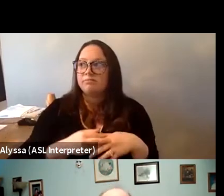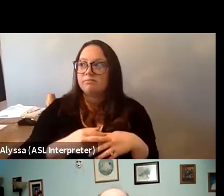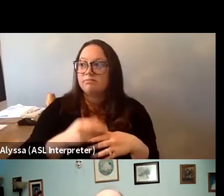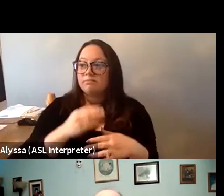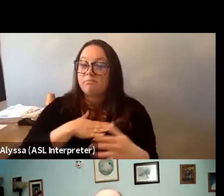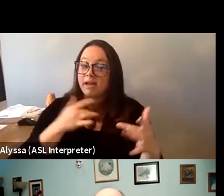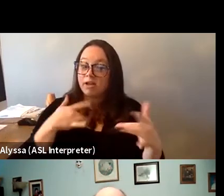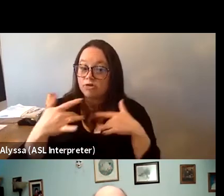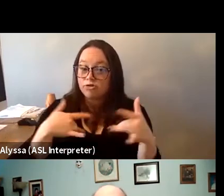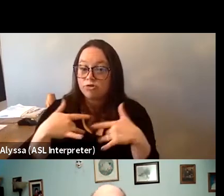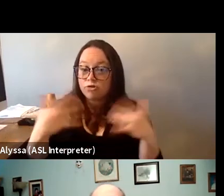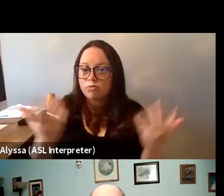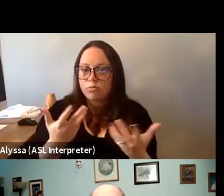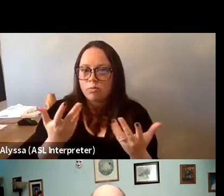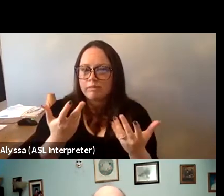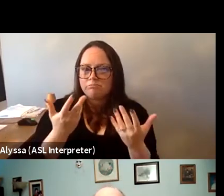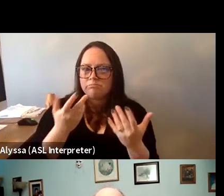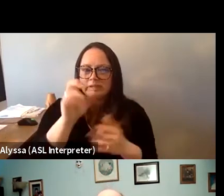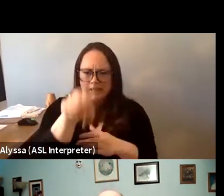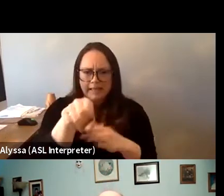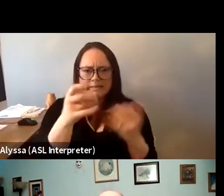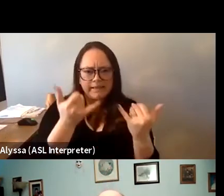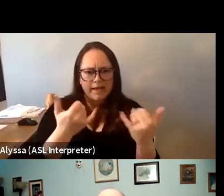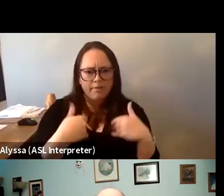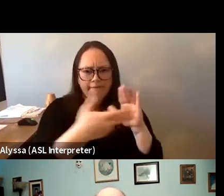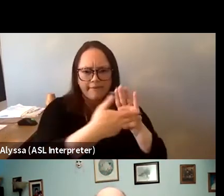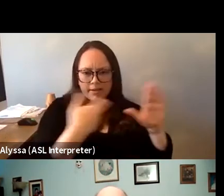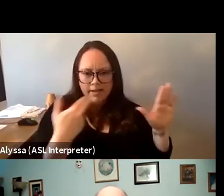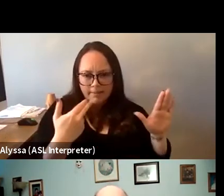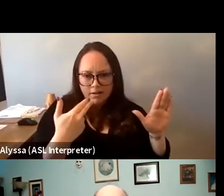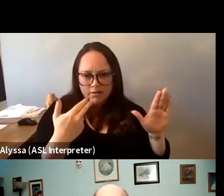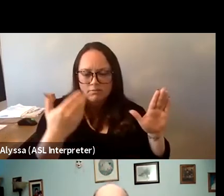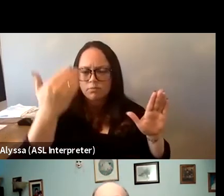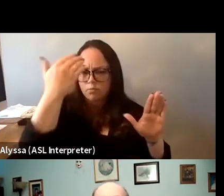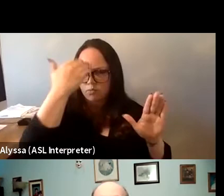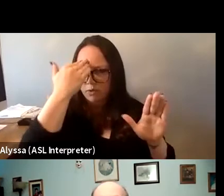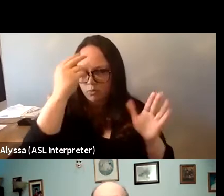now that we have a label. And we know what it is, what do I do,